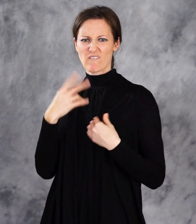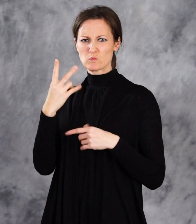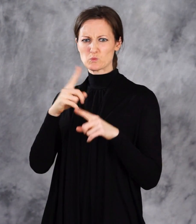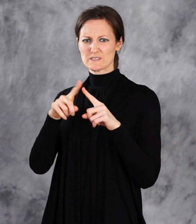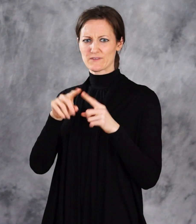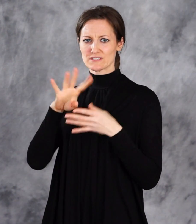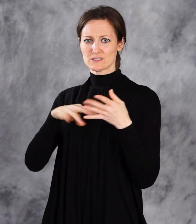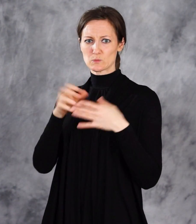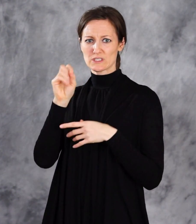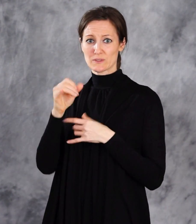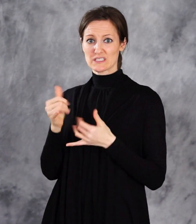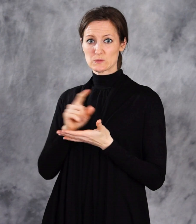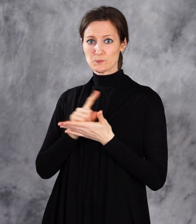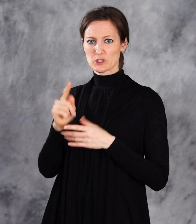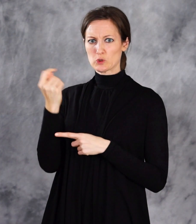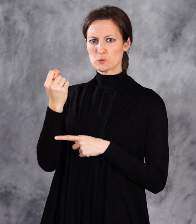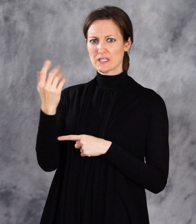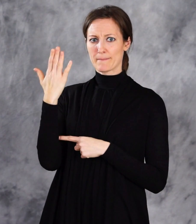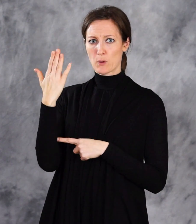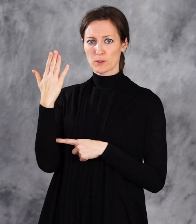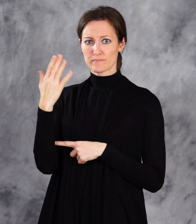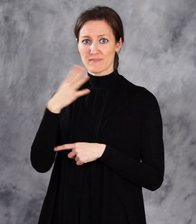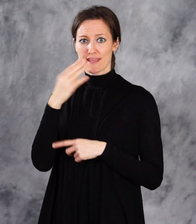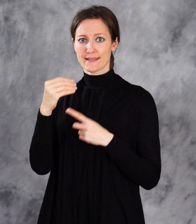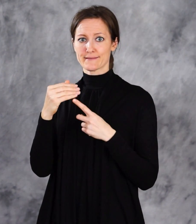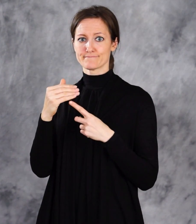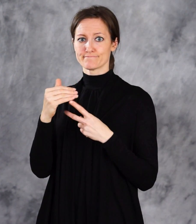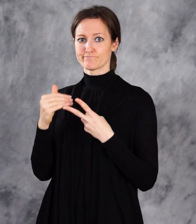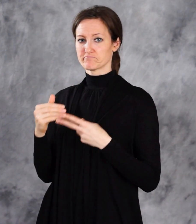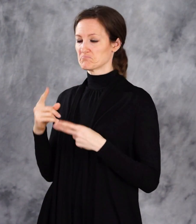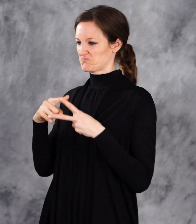has two hearings scheduled this week. Tuesday morning: